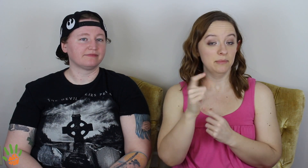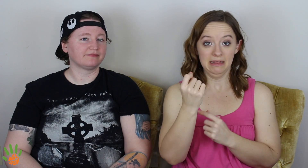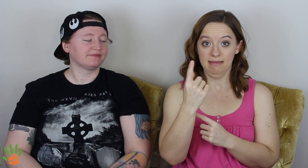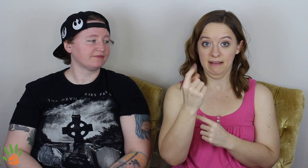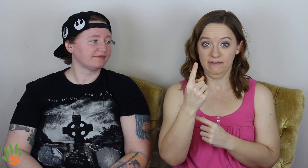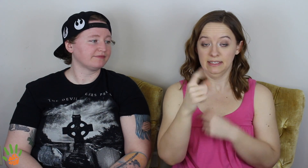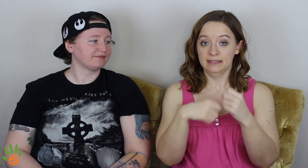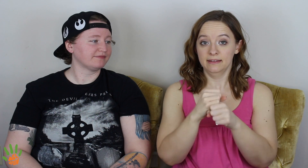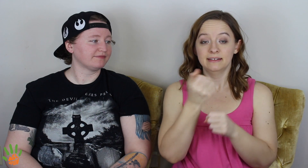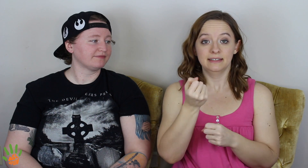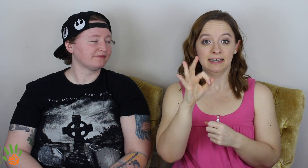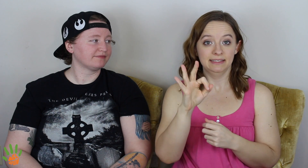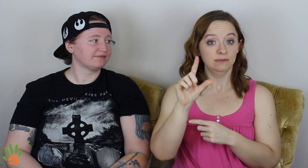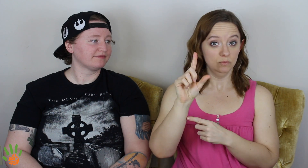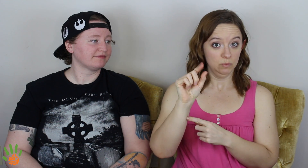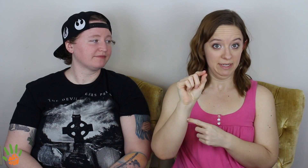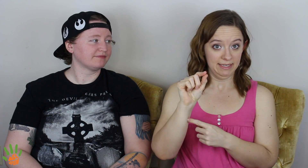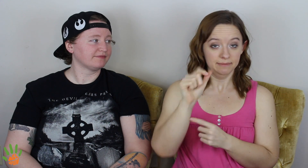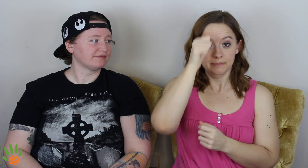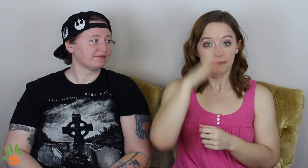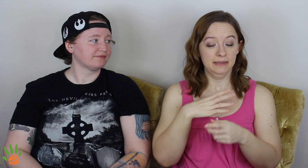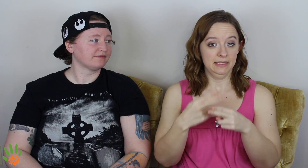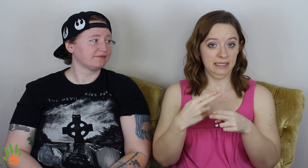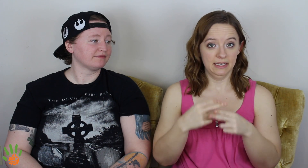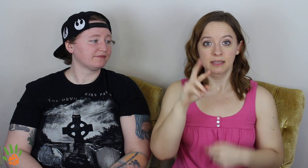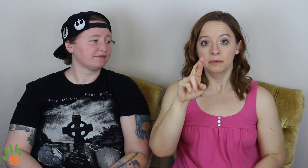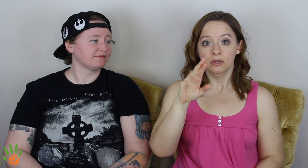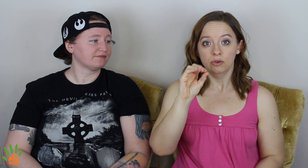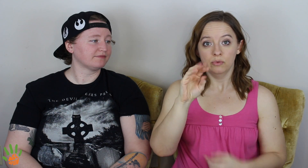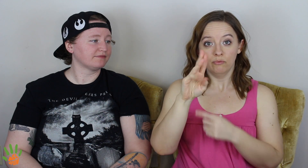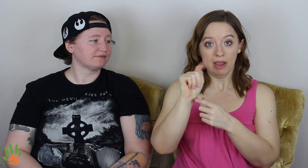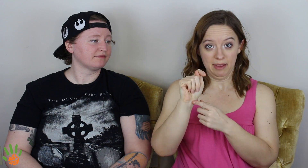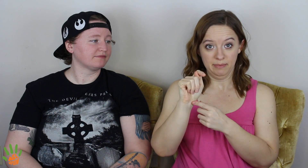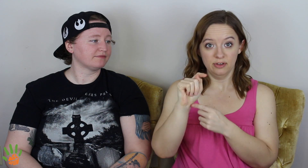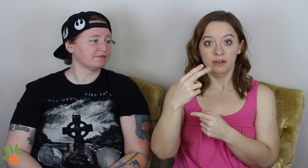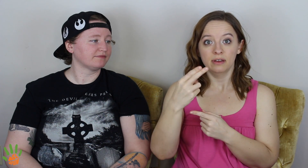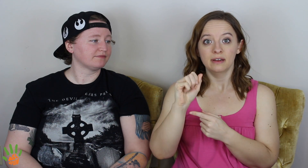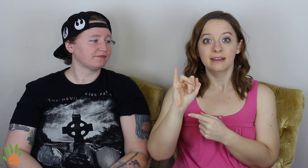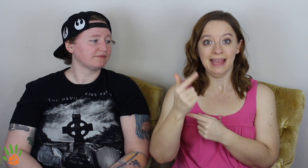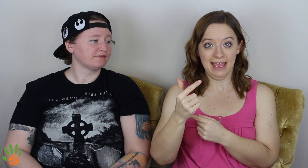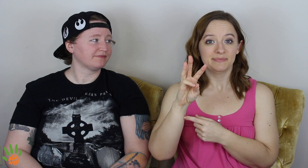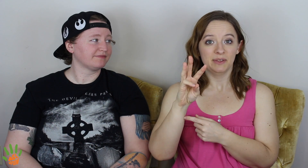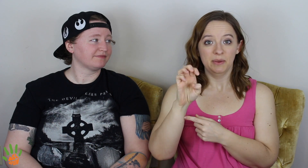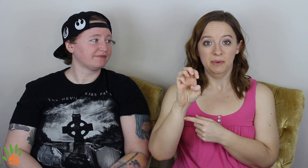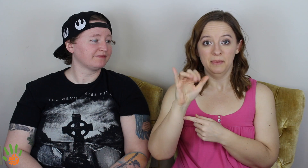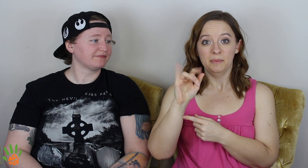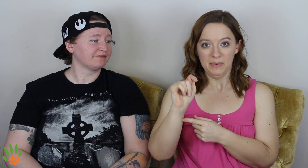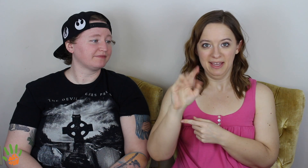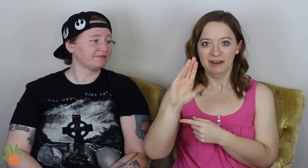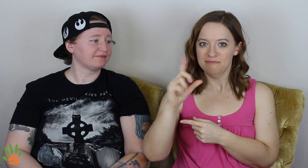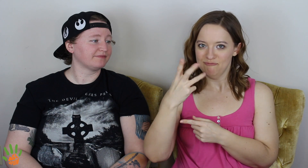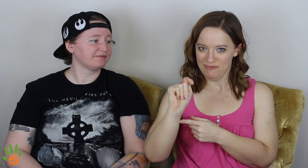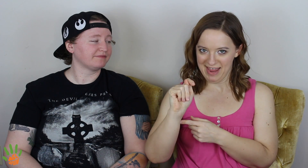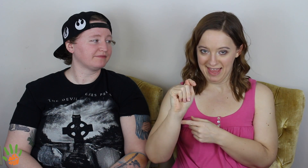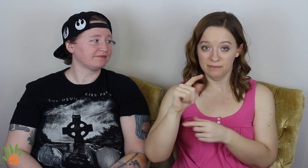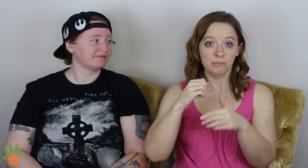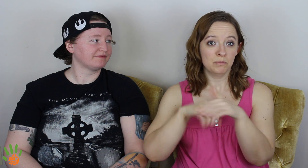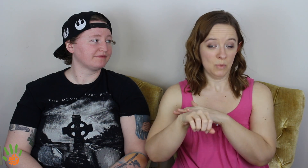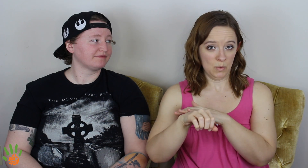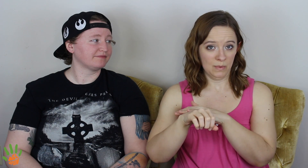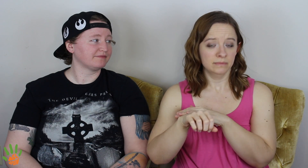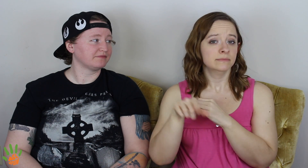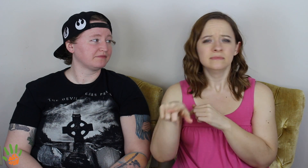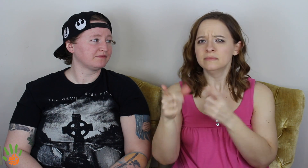April 11, 1920 a man by the name of Robert Haig Weitbrecht was born.